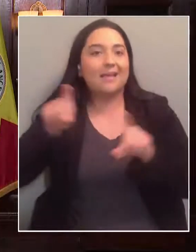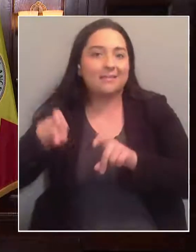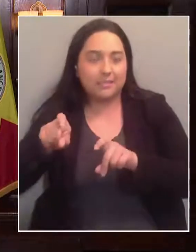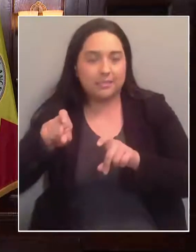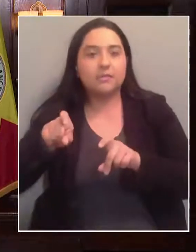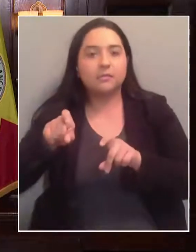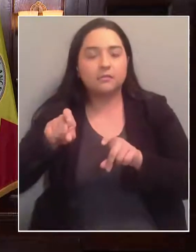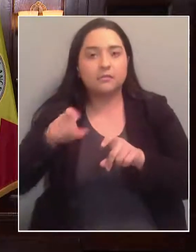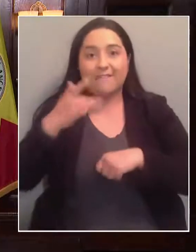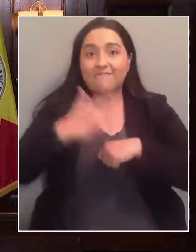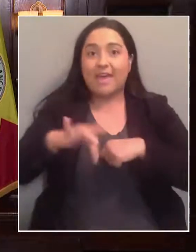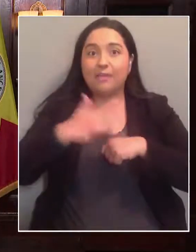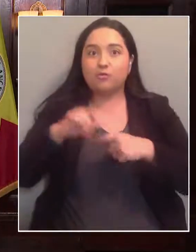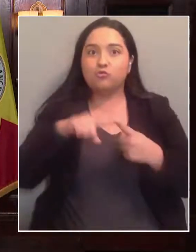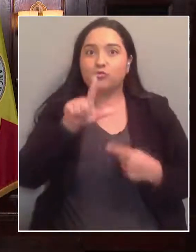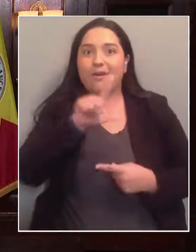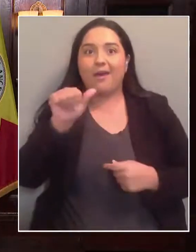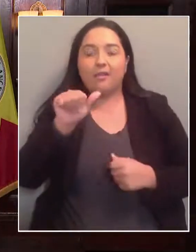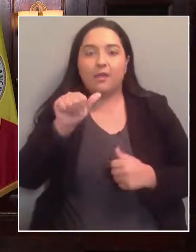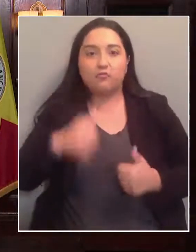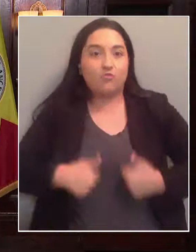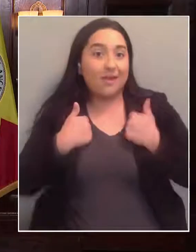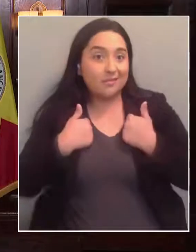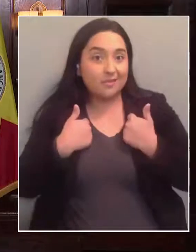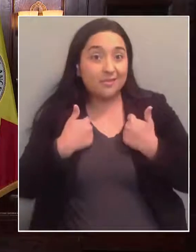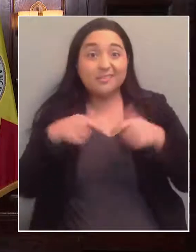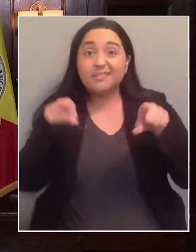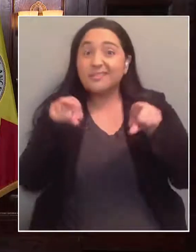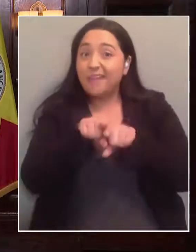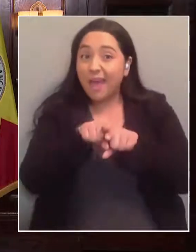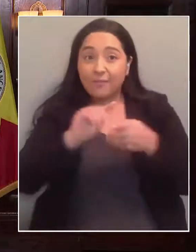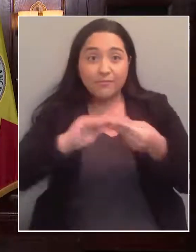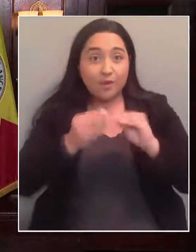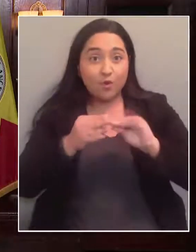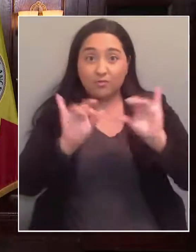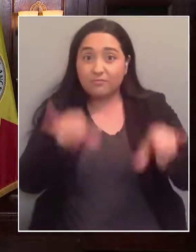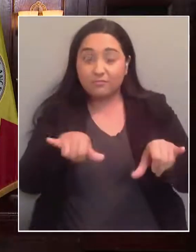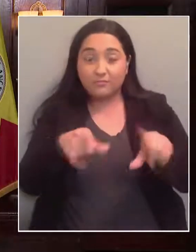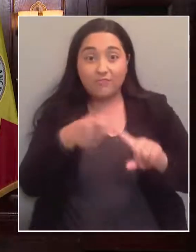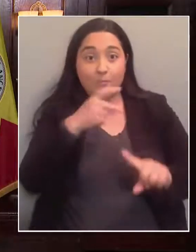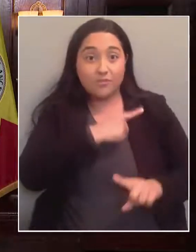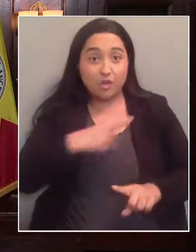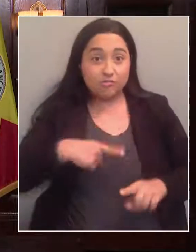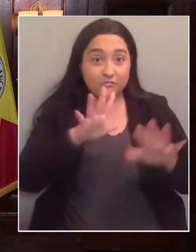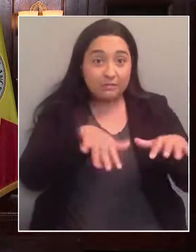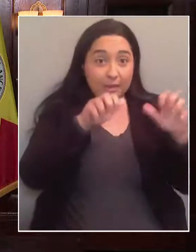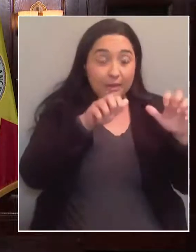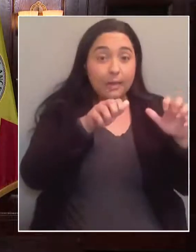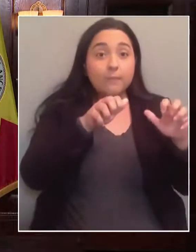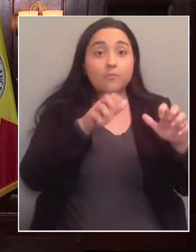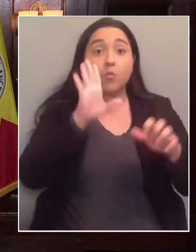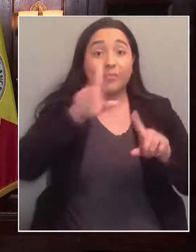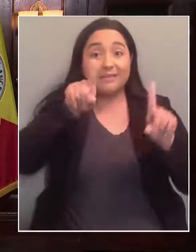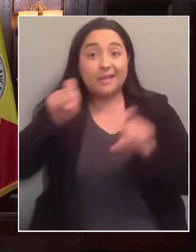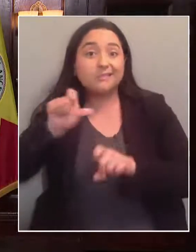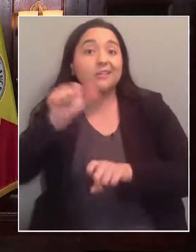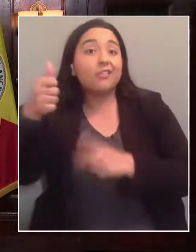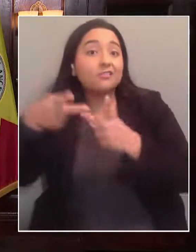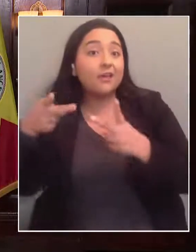IS THE SAME NUMBER OF TESTS BEING GIVEN AT DODGER STADIUM STILL BEING GIVEN BUT AT DIFFERENT SITES.